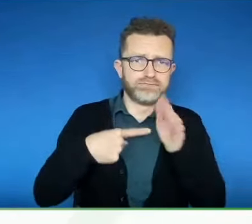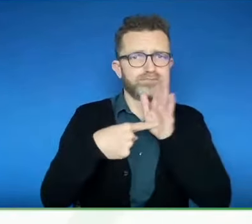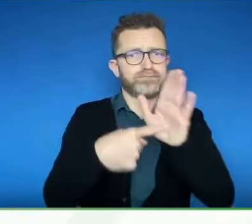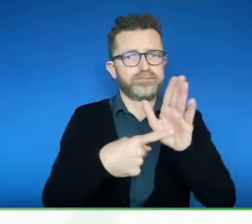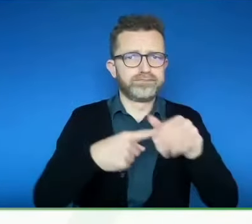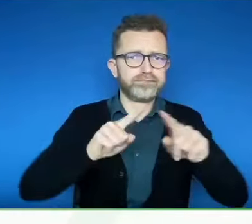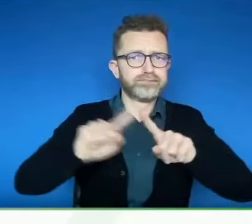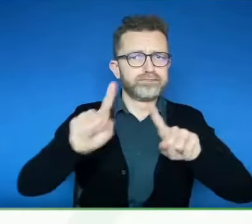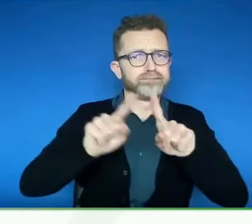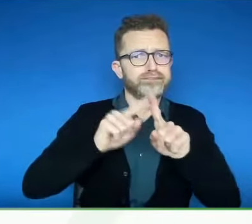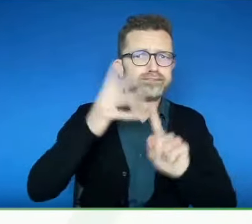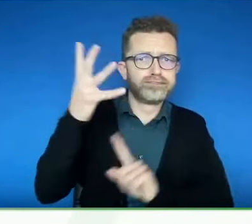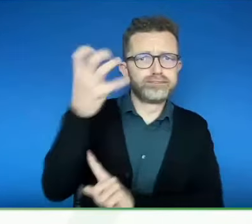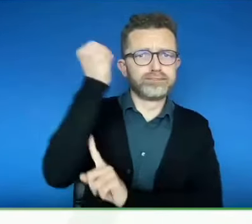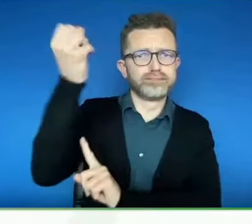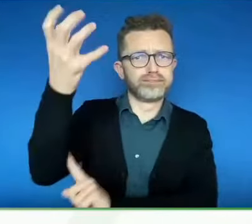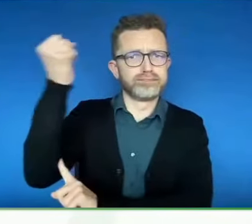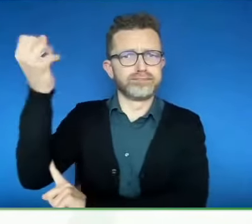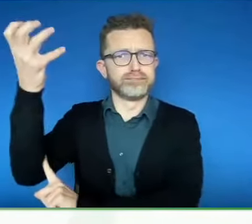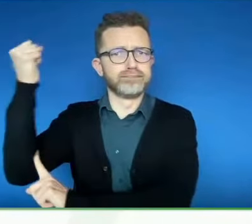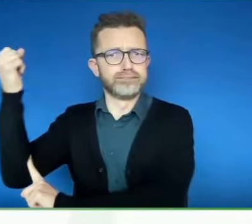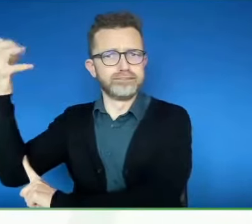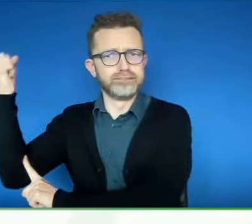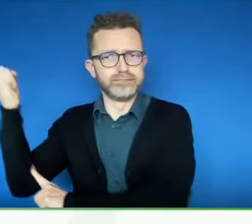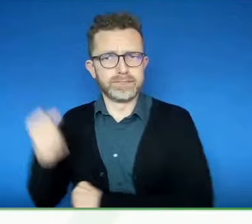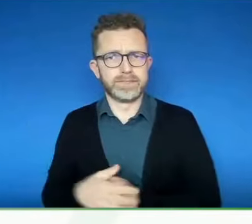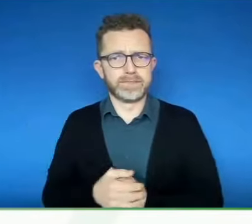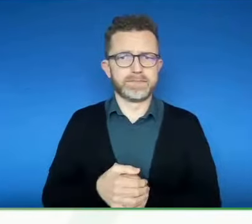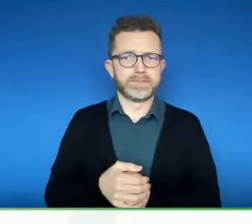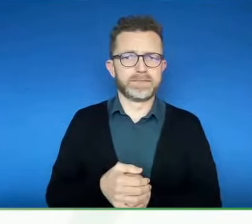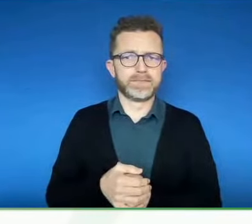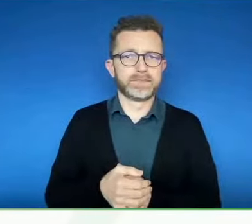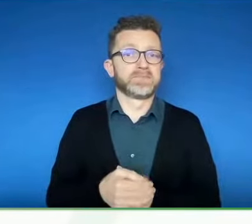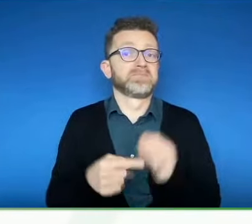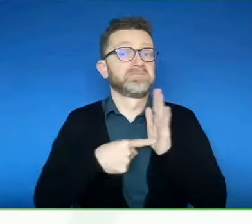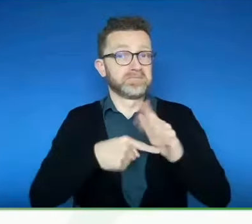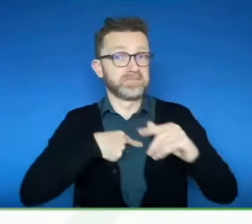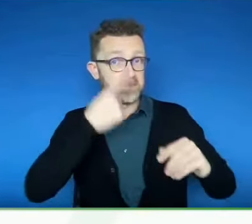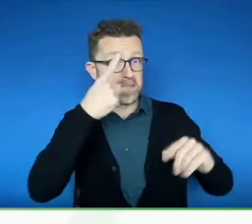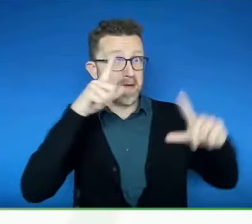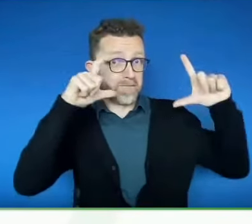participating voices, so Stephanie actually did not recognise.